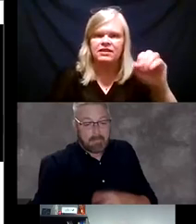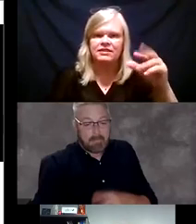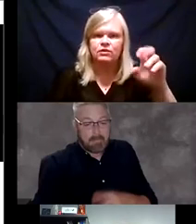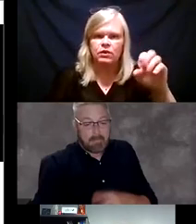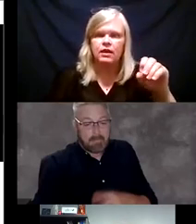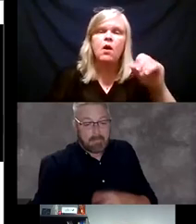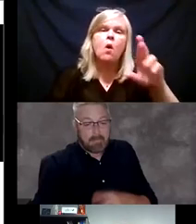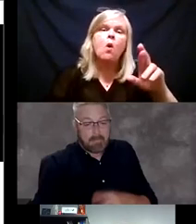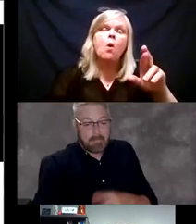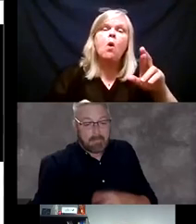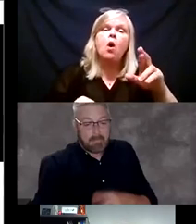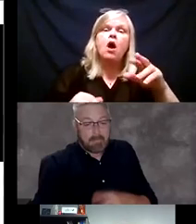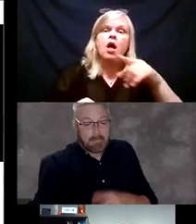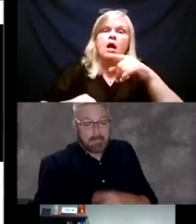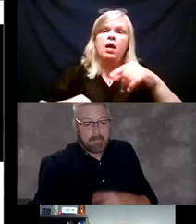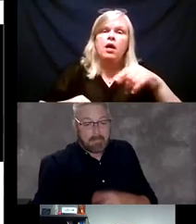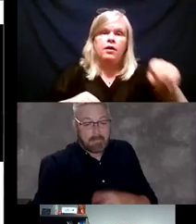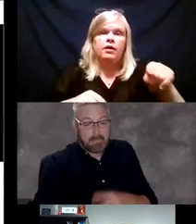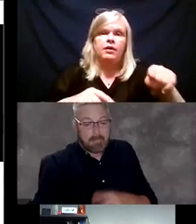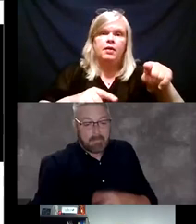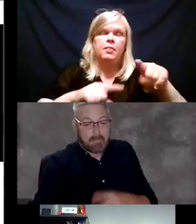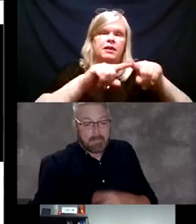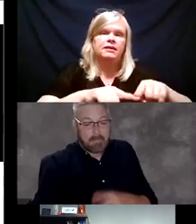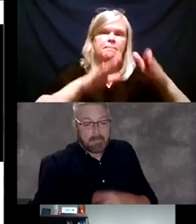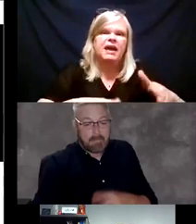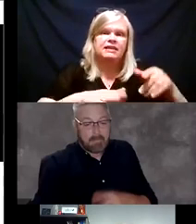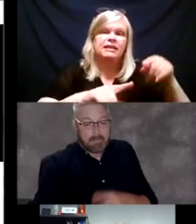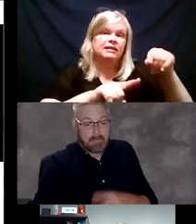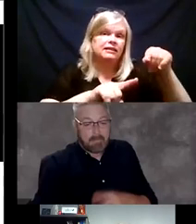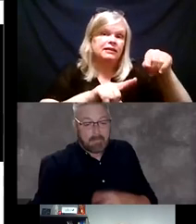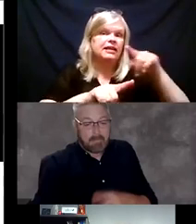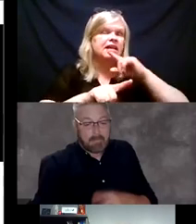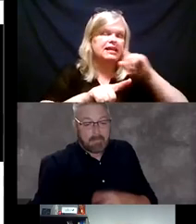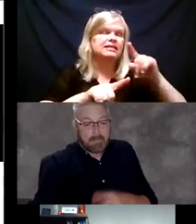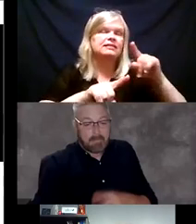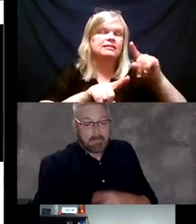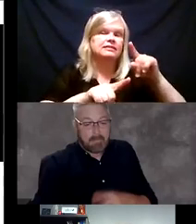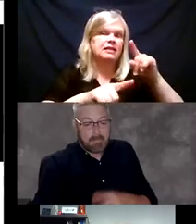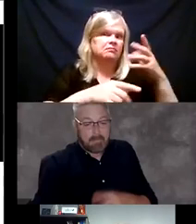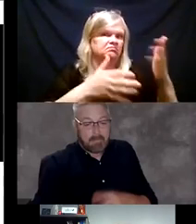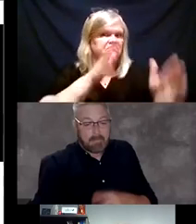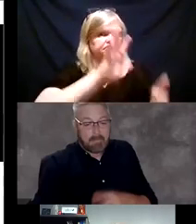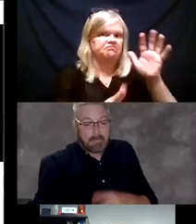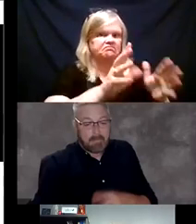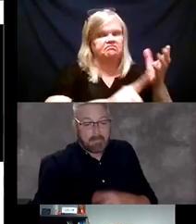AUTHORITY AND USES THAT AUTHORITY TO COERCE, OR THE DEFENDANT IS FOUR OR MORE YEARS OLDER.